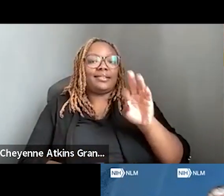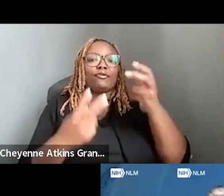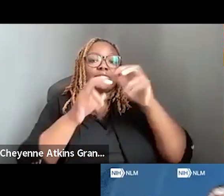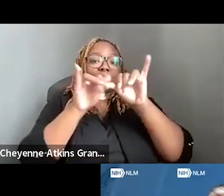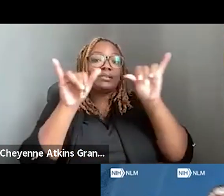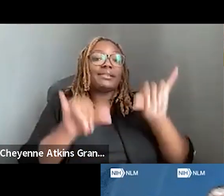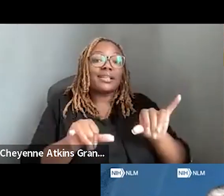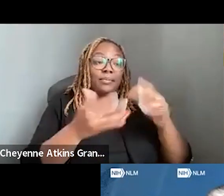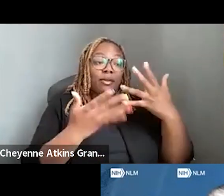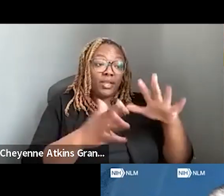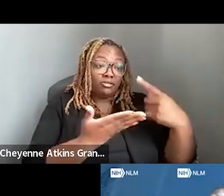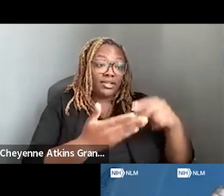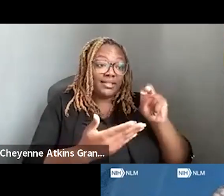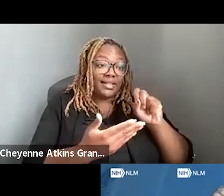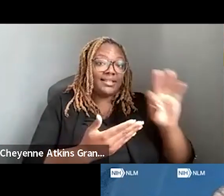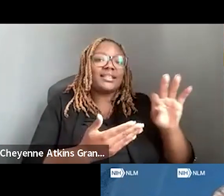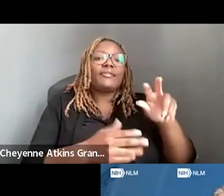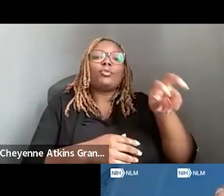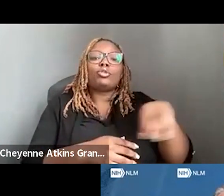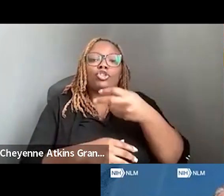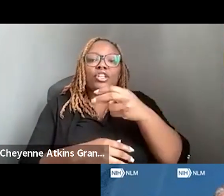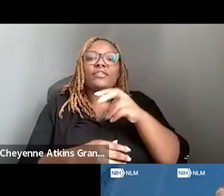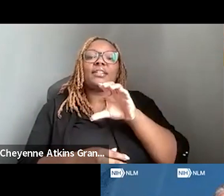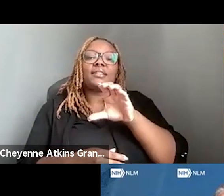on to talking more about SciENcv, the biosketch, and so on, so forth.